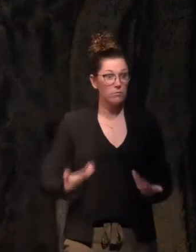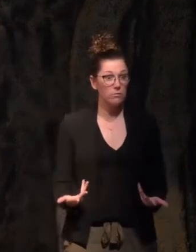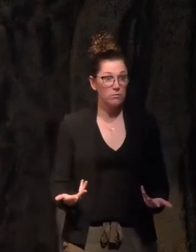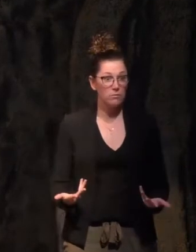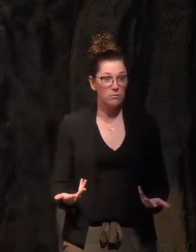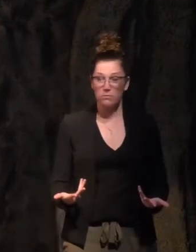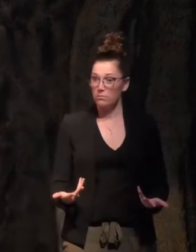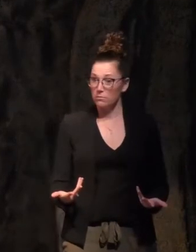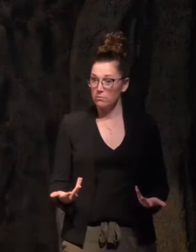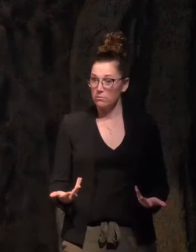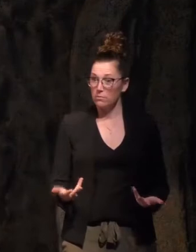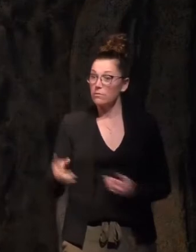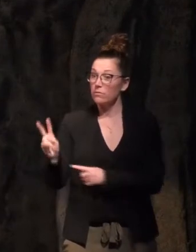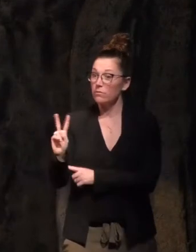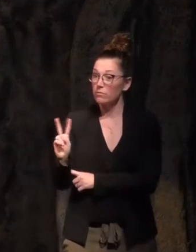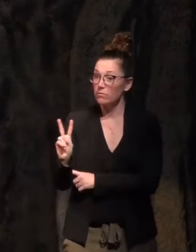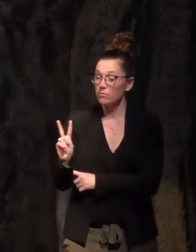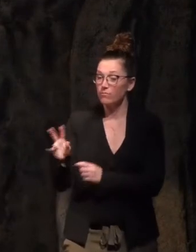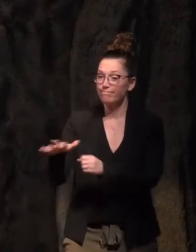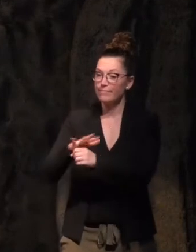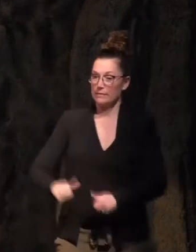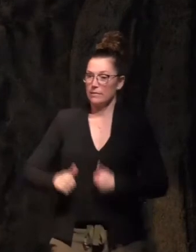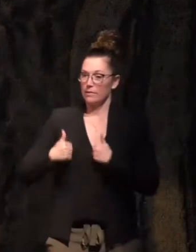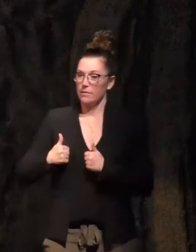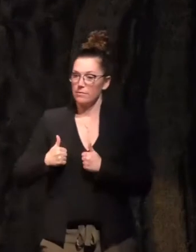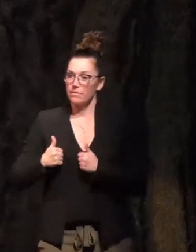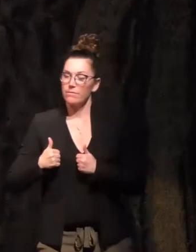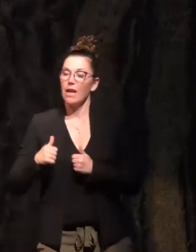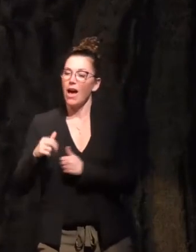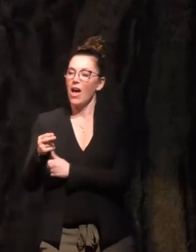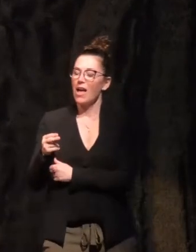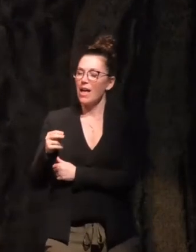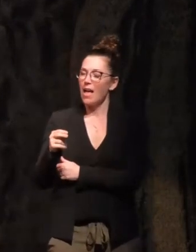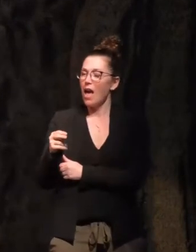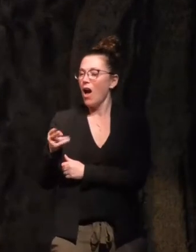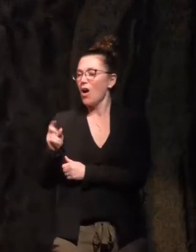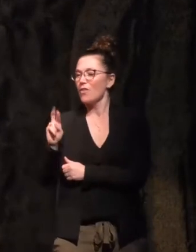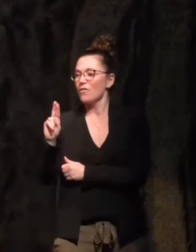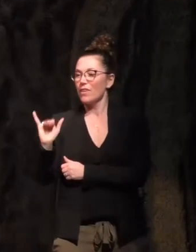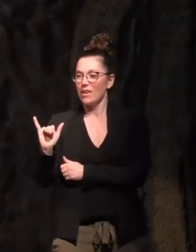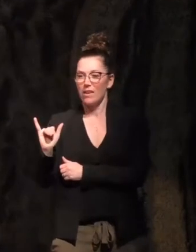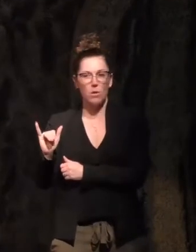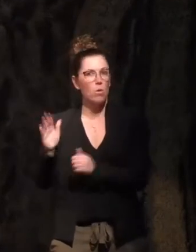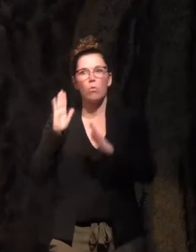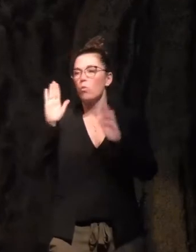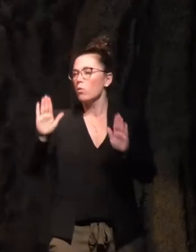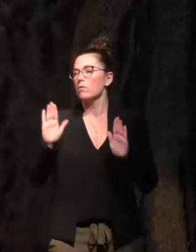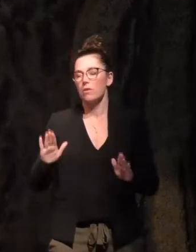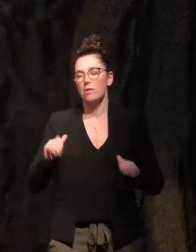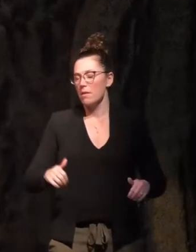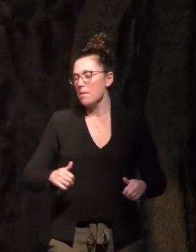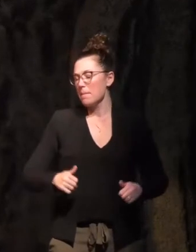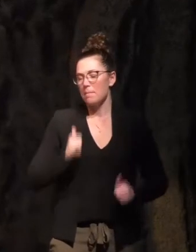Thank you for base indigenous playwright Kim Harvey who made a kick-ass hilarious first play called Kamloopa, anybody? It played here at Persephone this season.